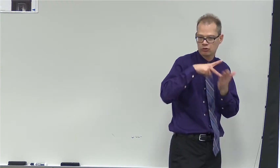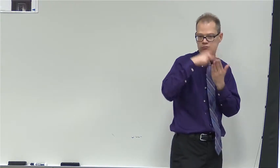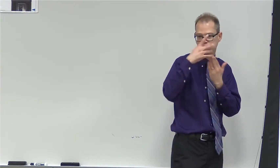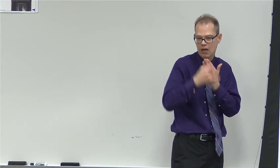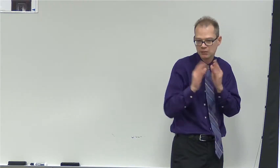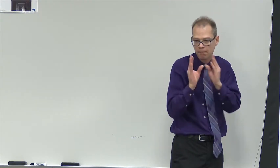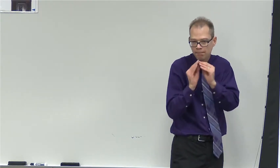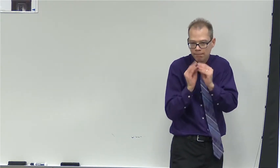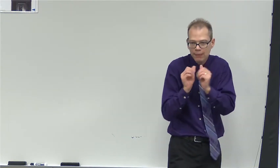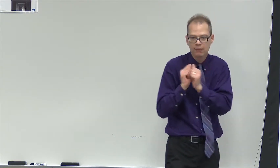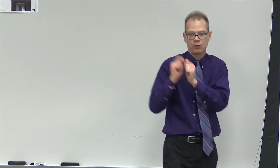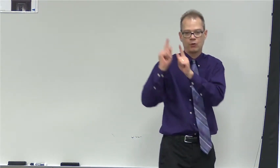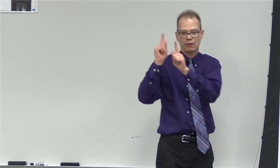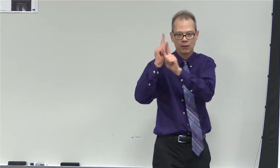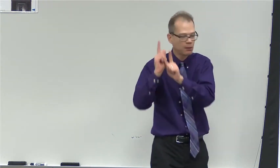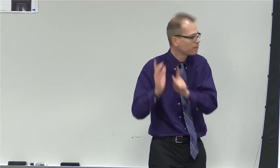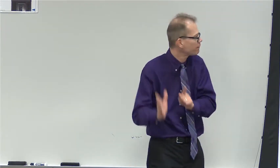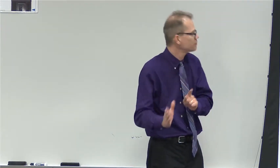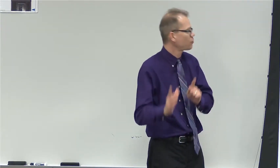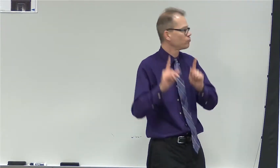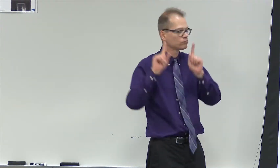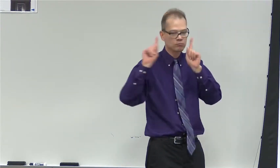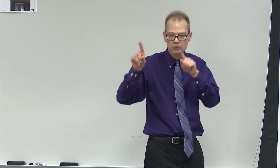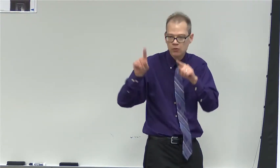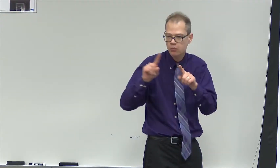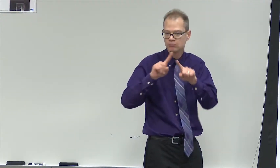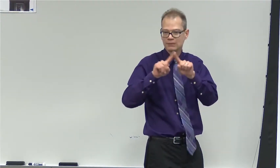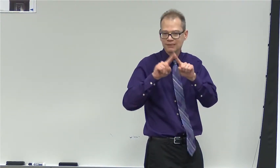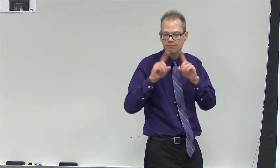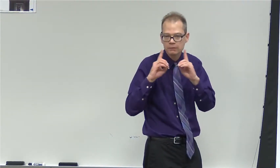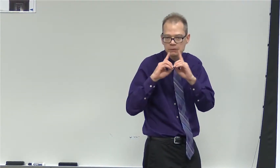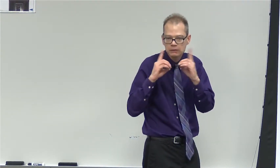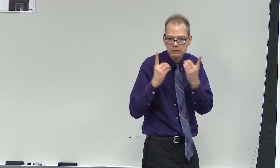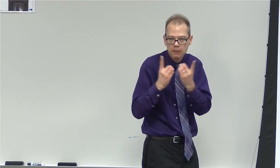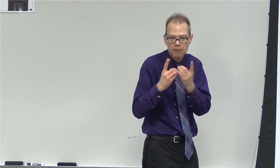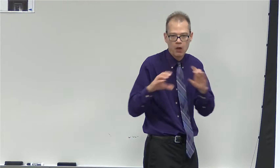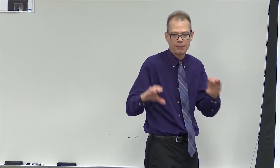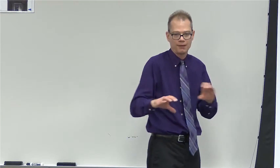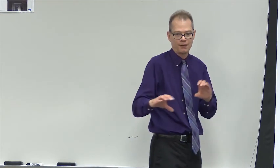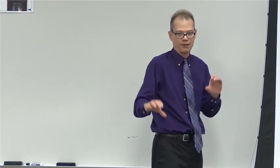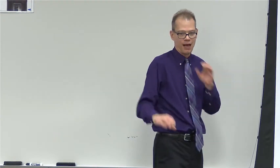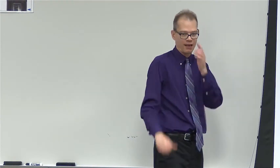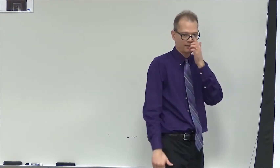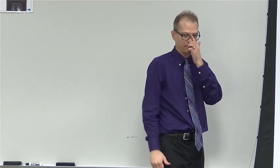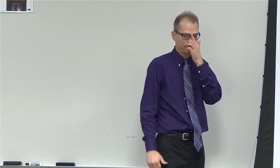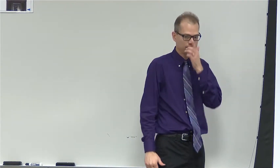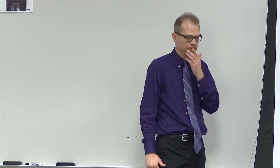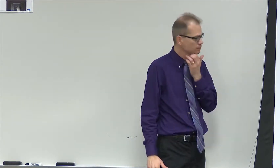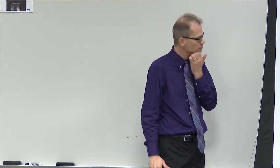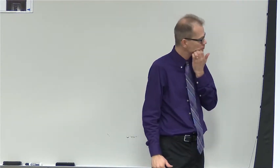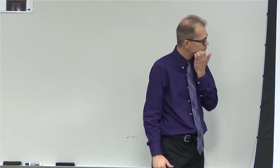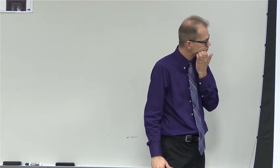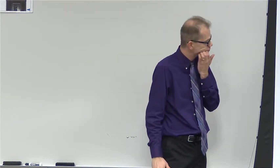I focus on research projects, meetings with mentors, the NCDHR team, department and university activities as well,